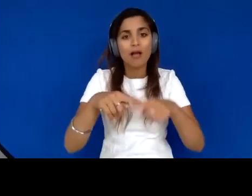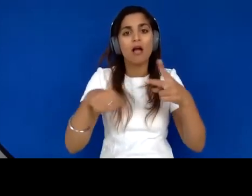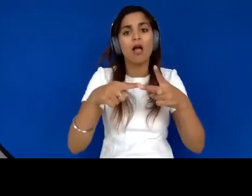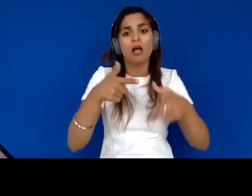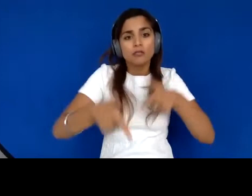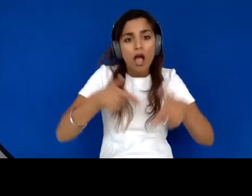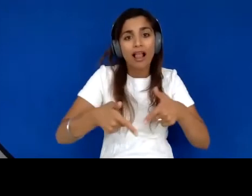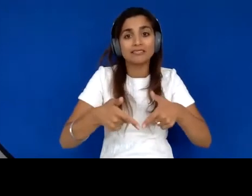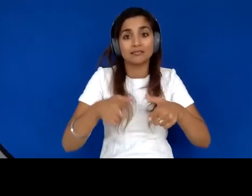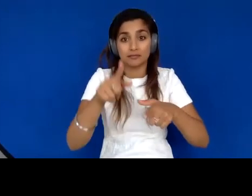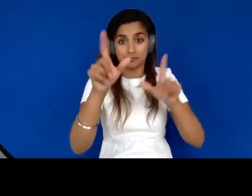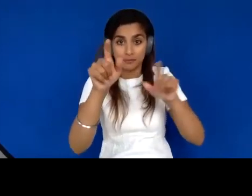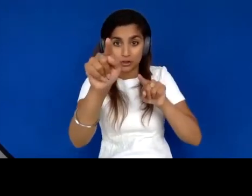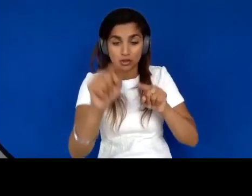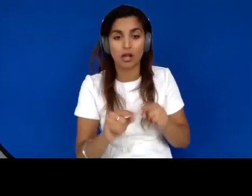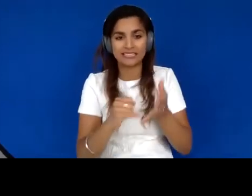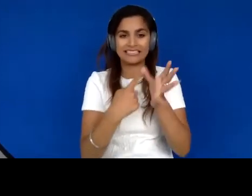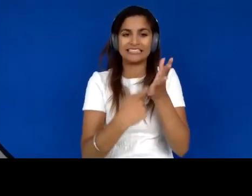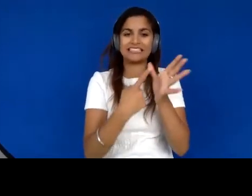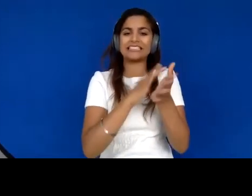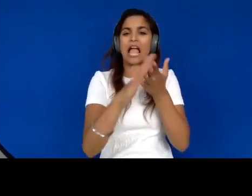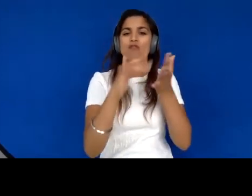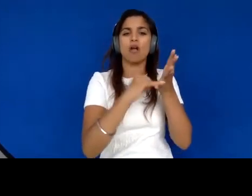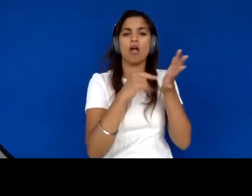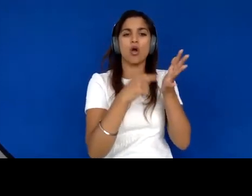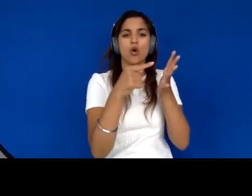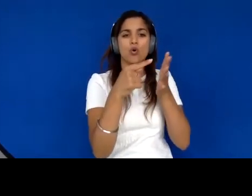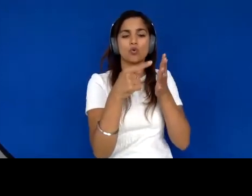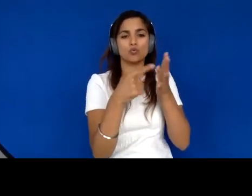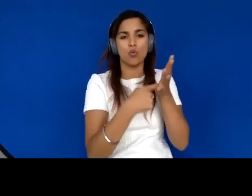winning her 14th gold medal at Rio 2016 barely gets a mention in either of